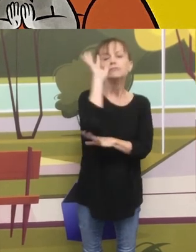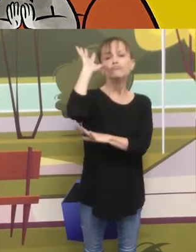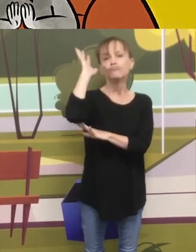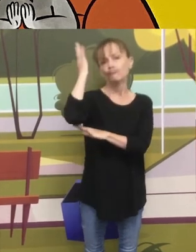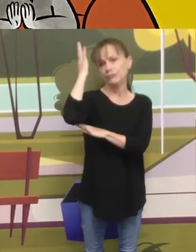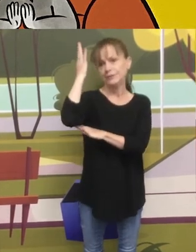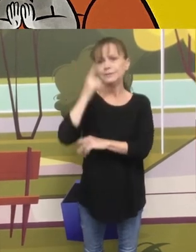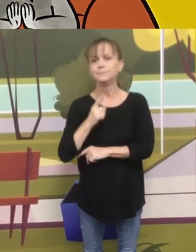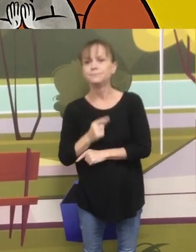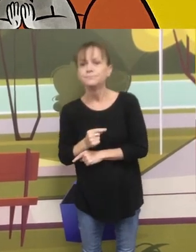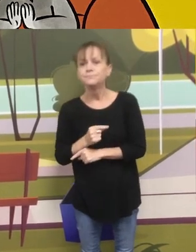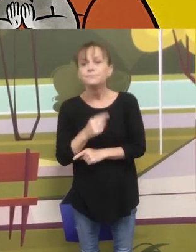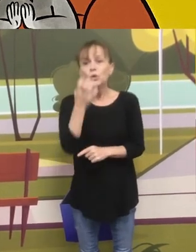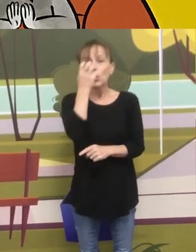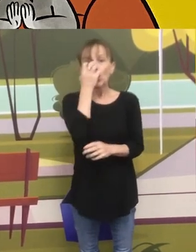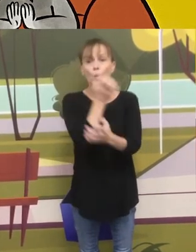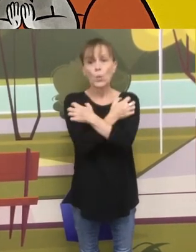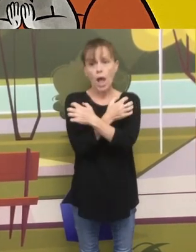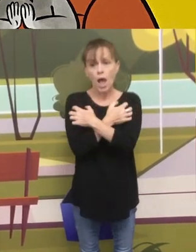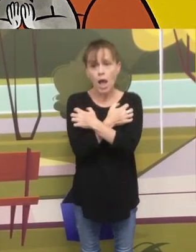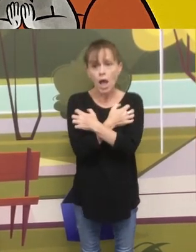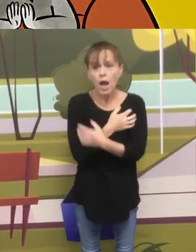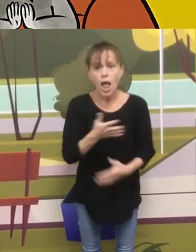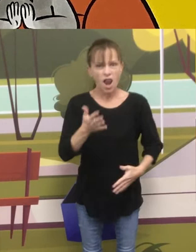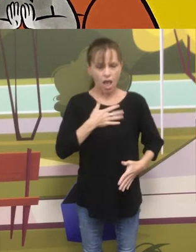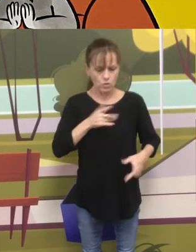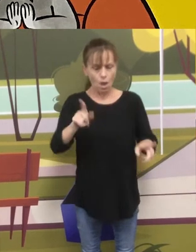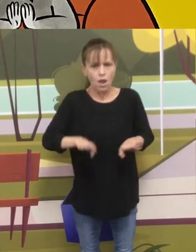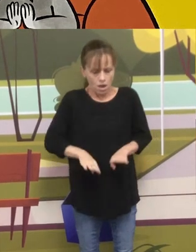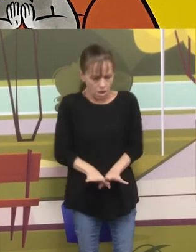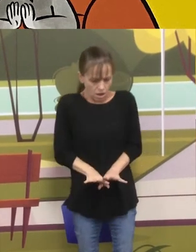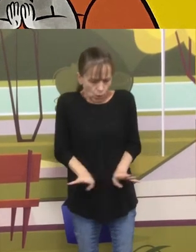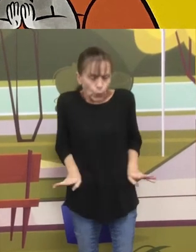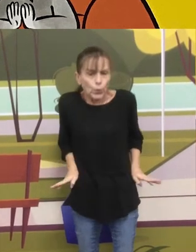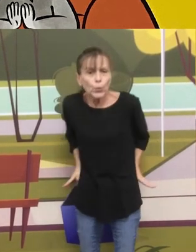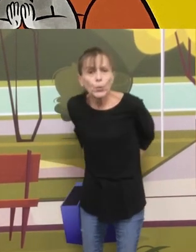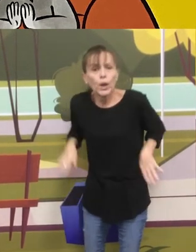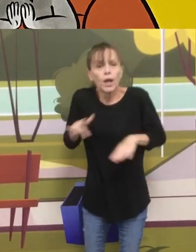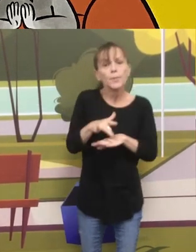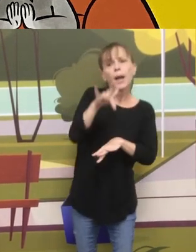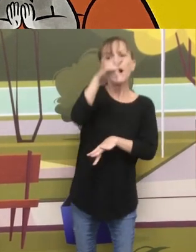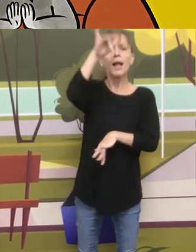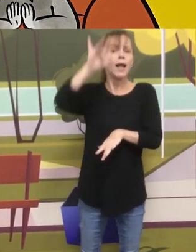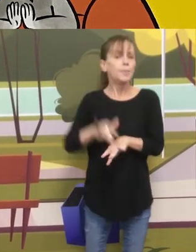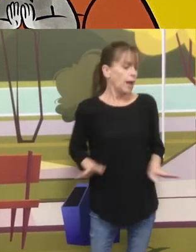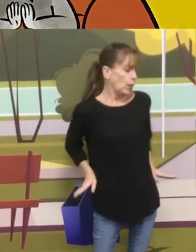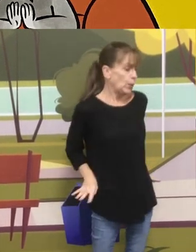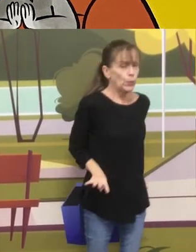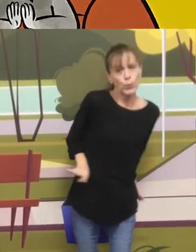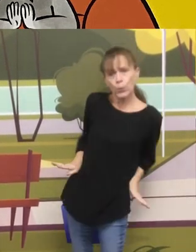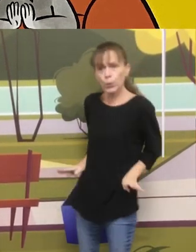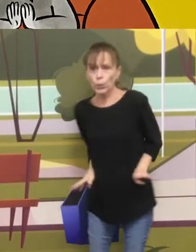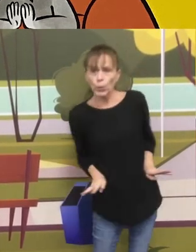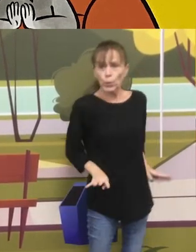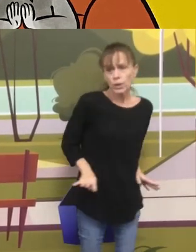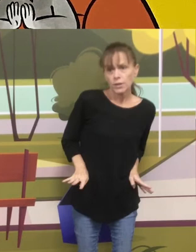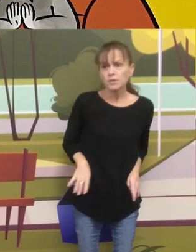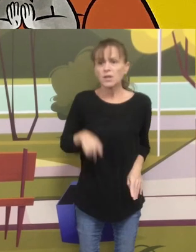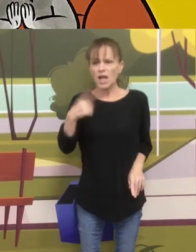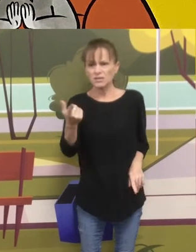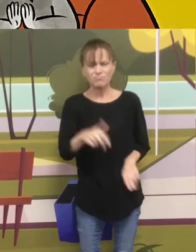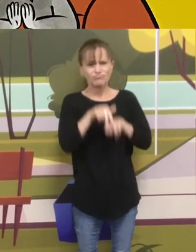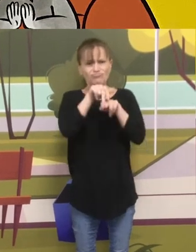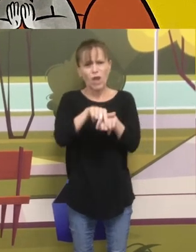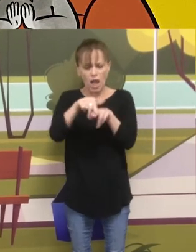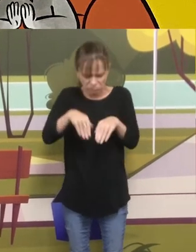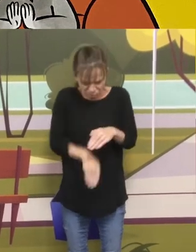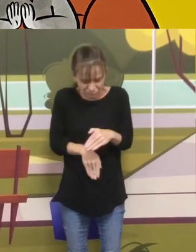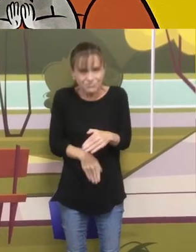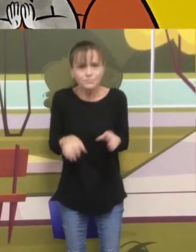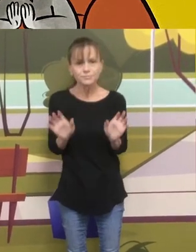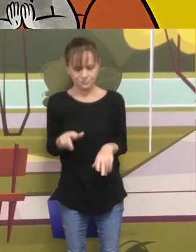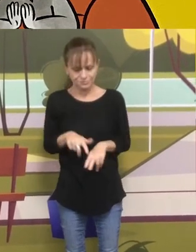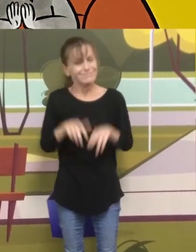koalas like to wear tutus, and ride around in kangaroos!